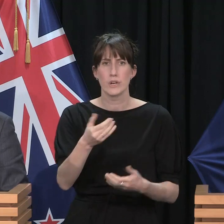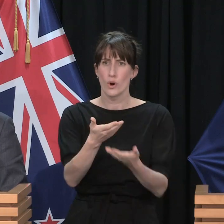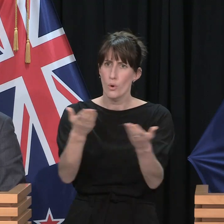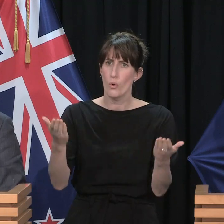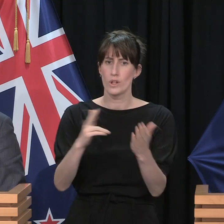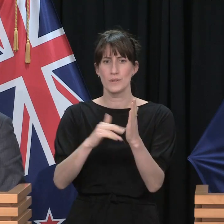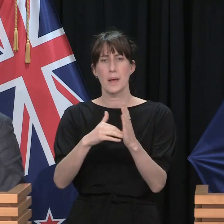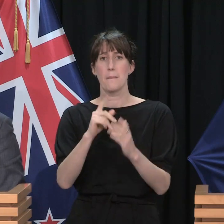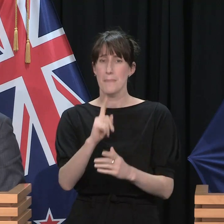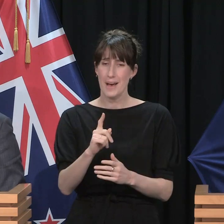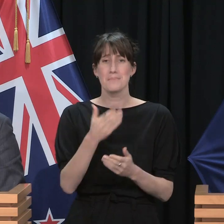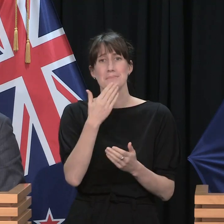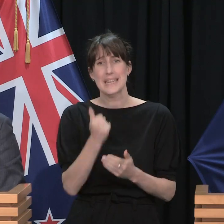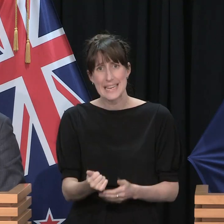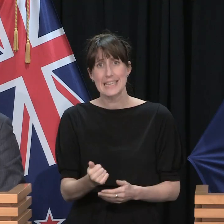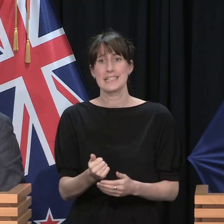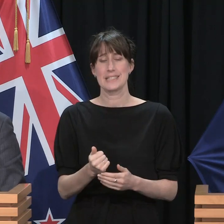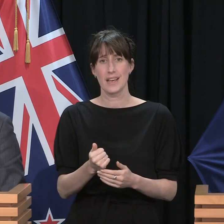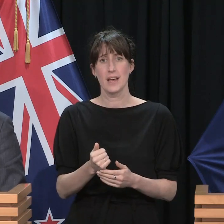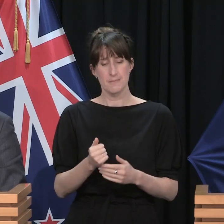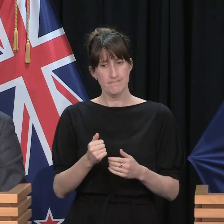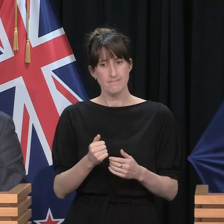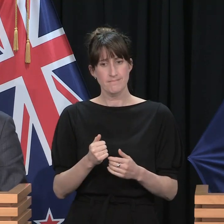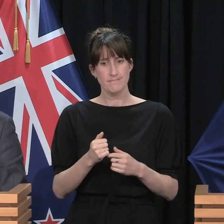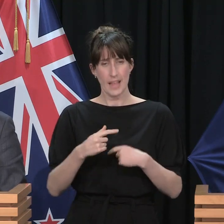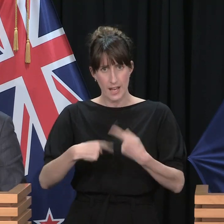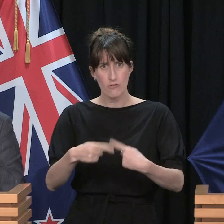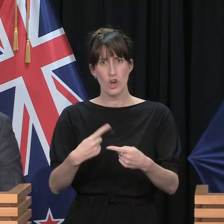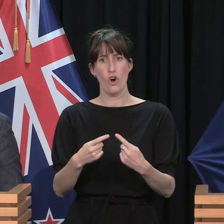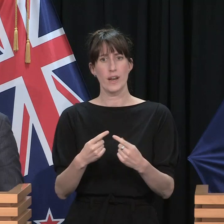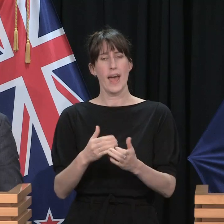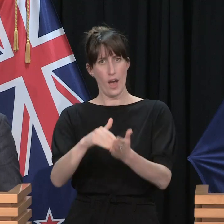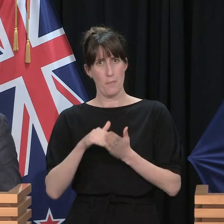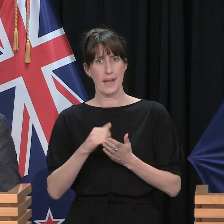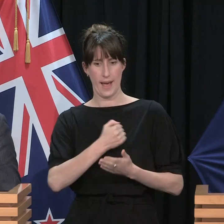issuing an appeal to the public that we've all got to